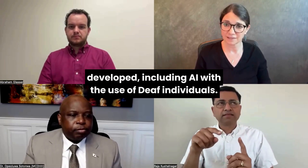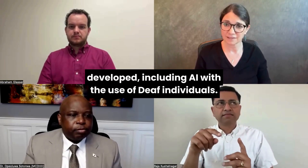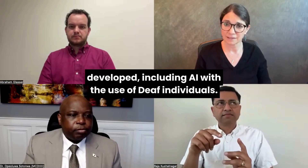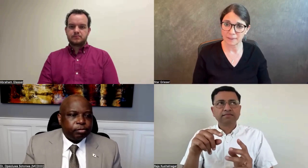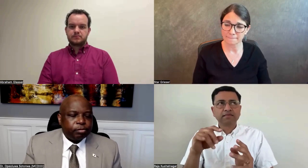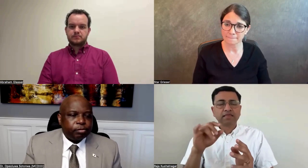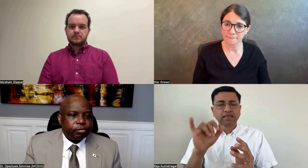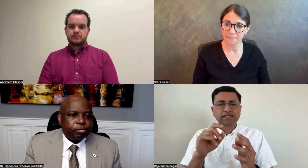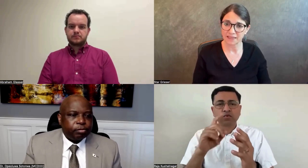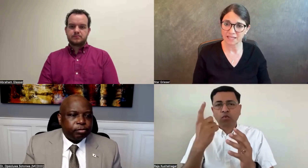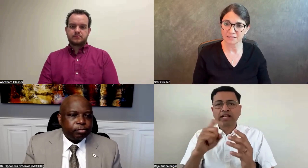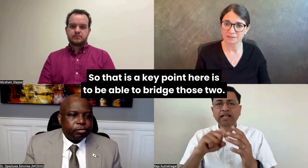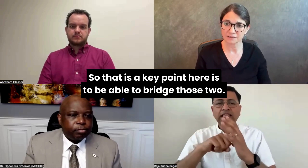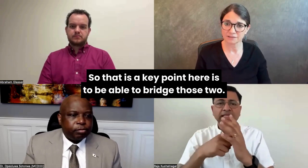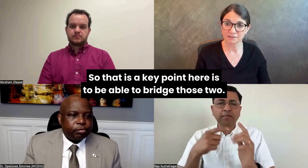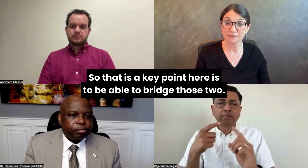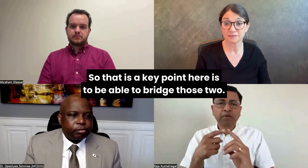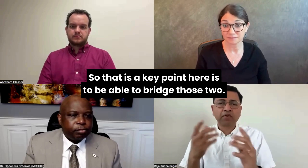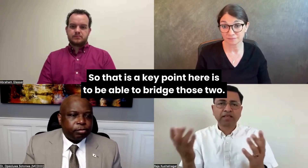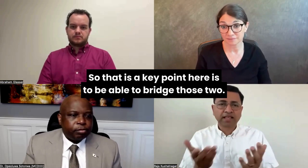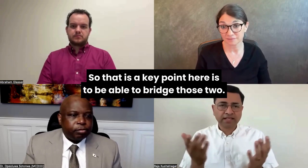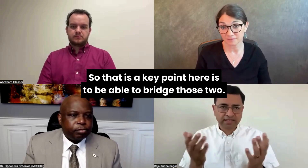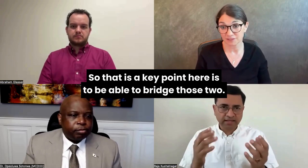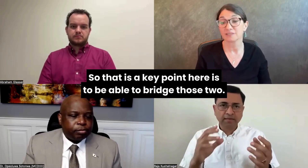So that is a key point here is to be able to bridge those two.